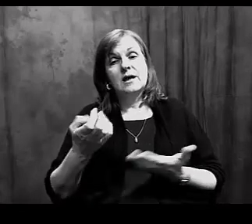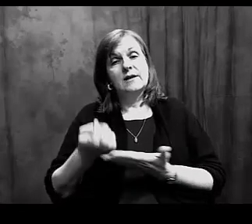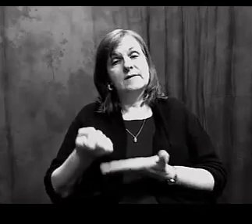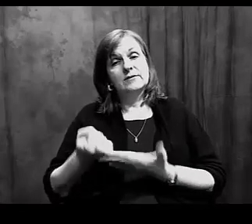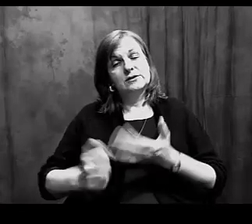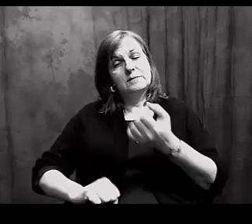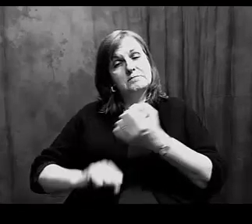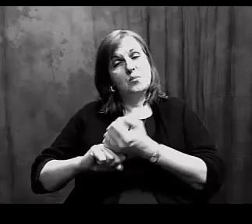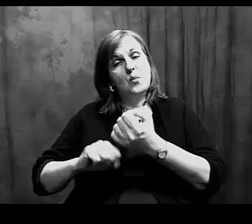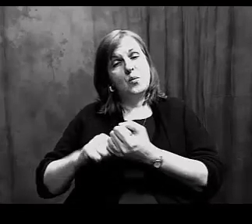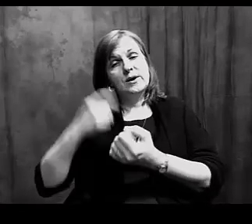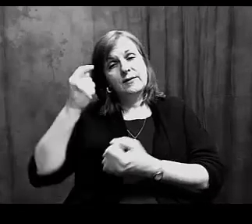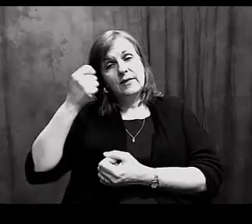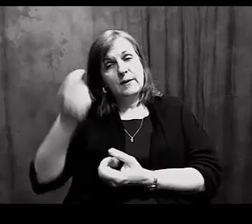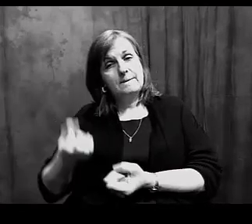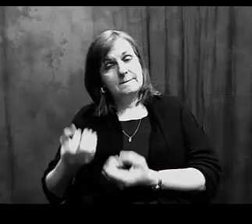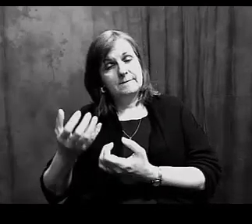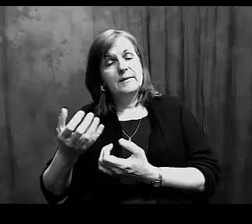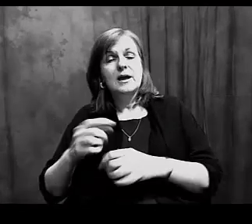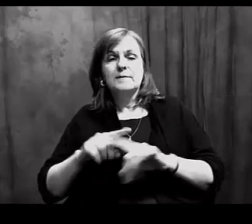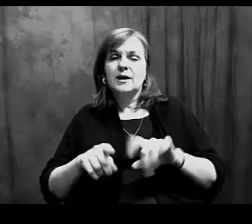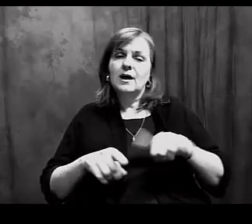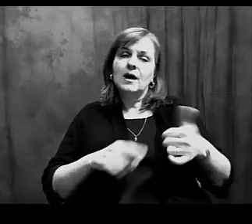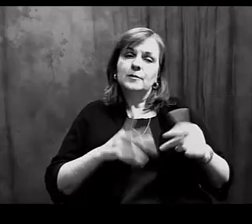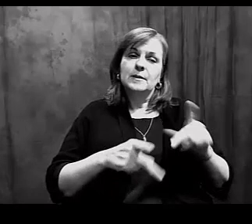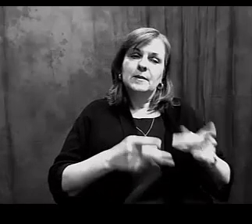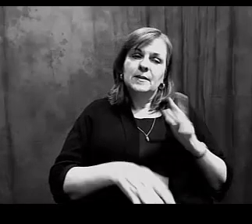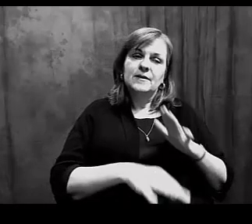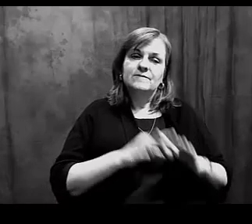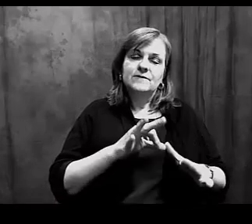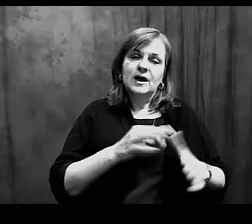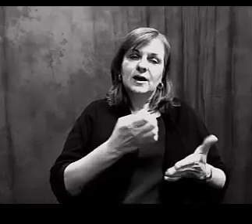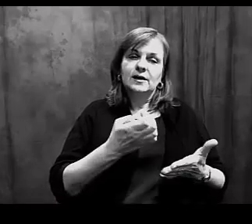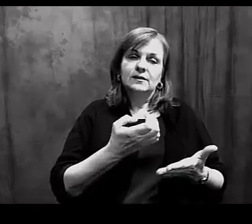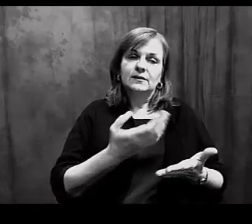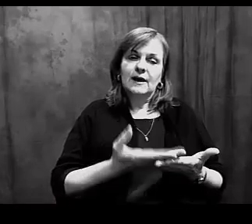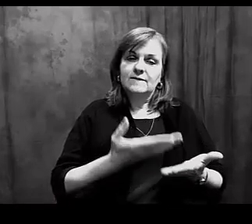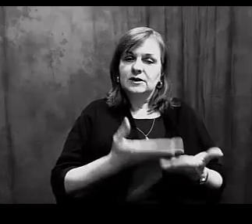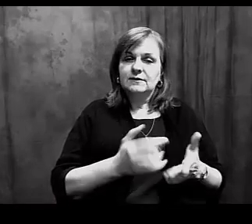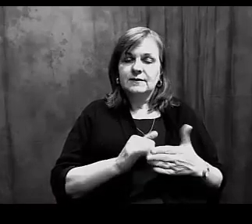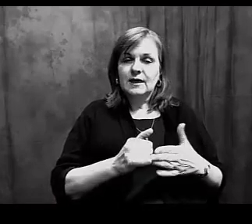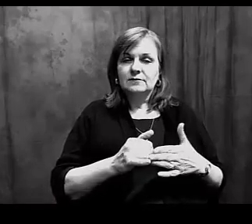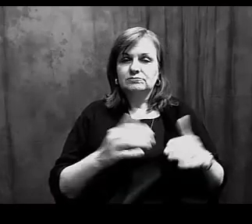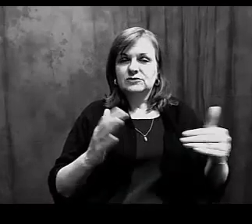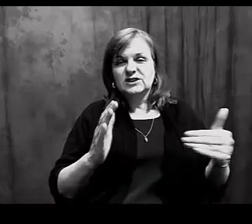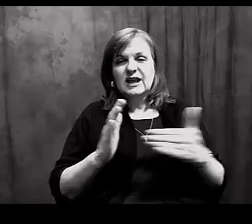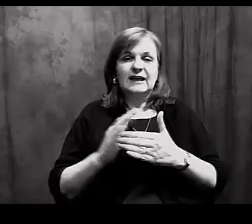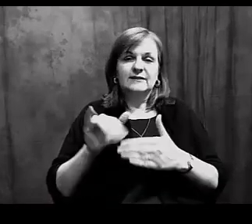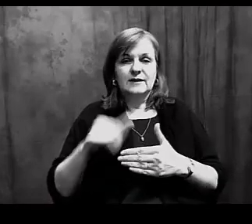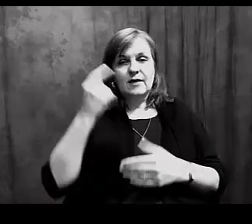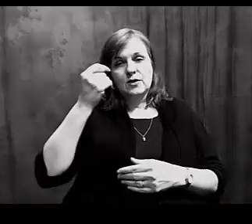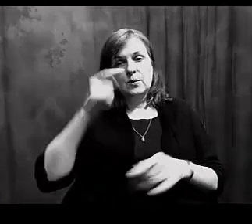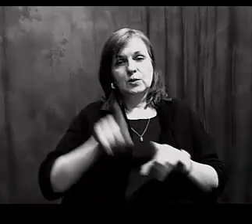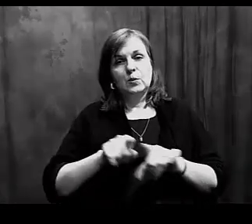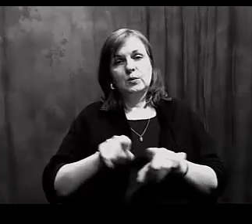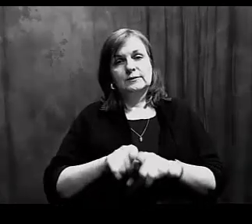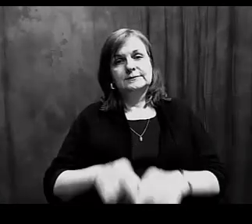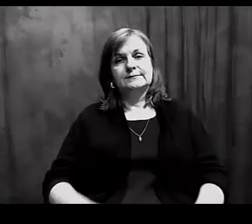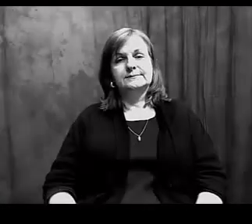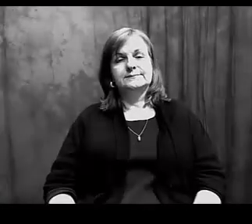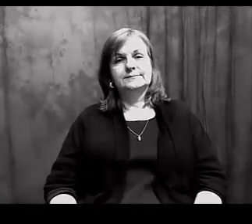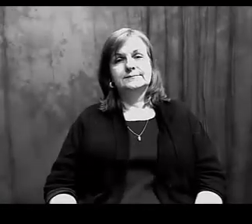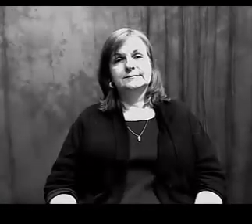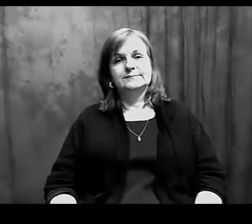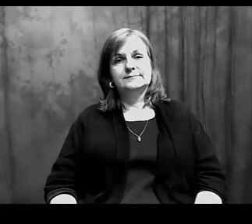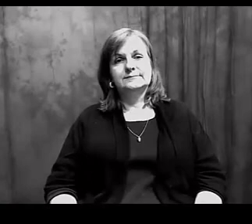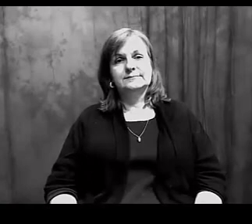on a regular basis but there are others that may be finding evidence that refutes it as well